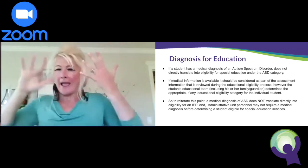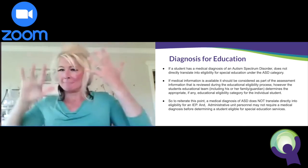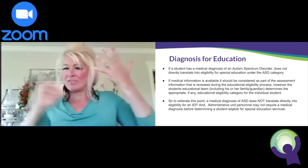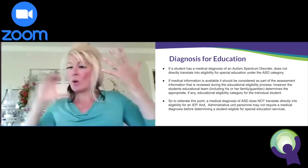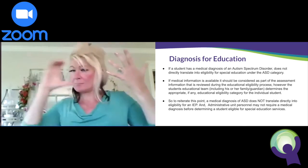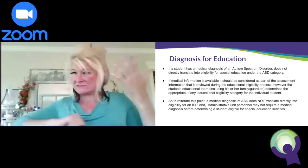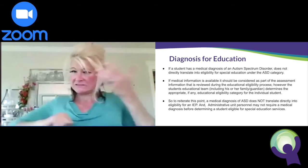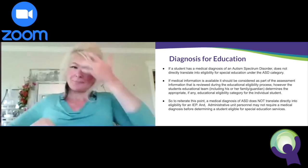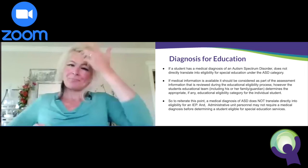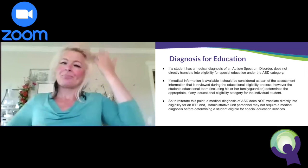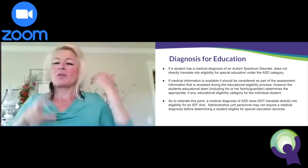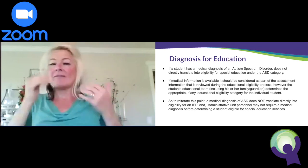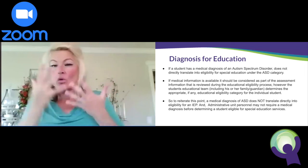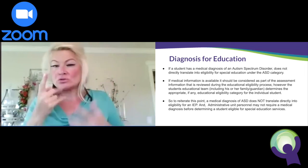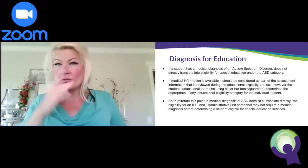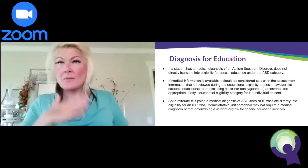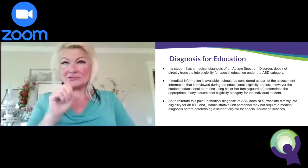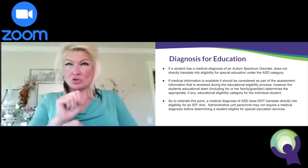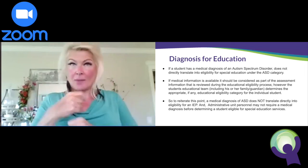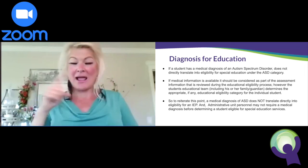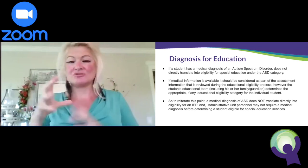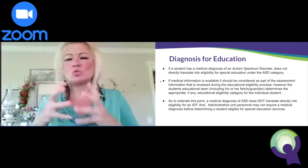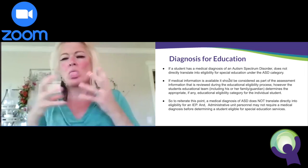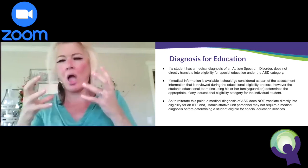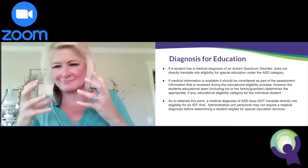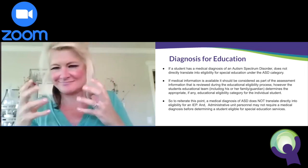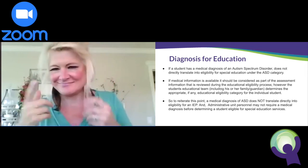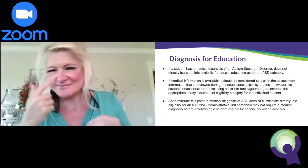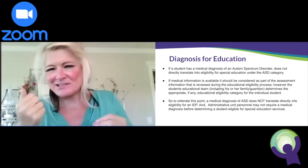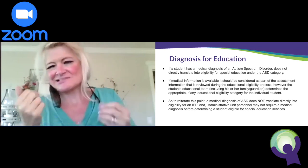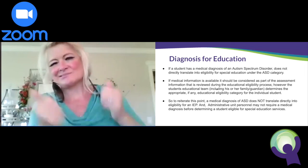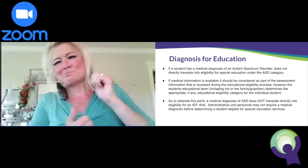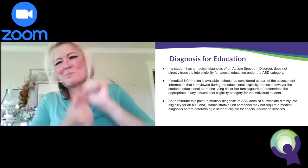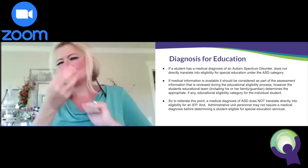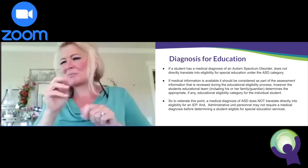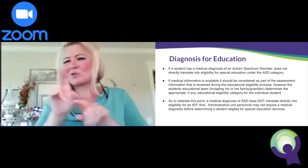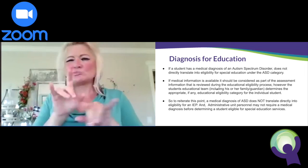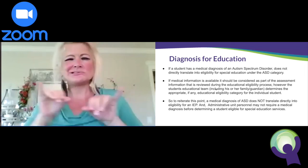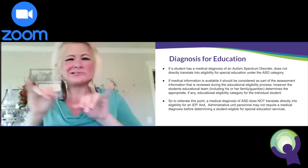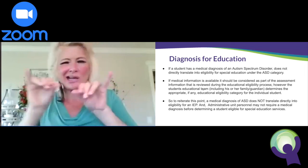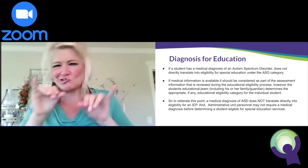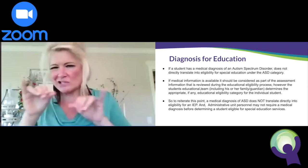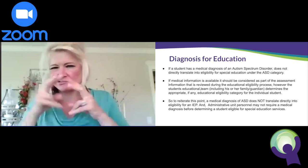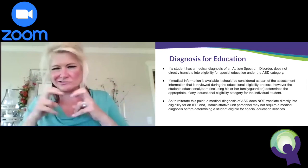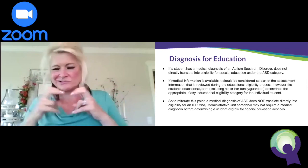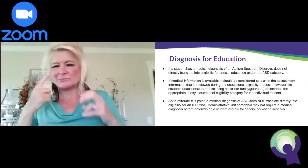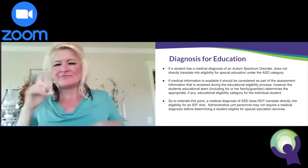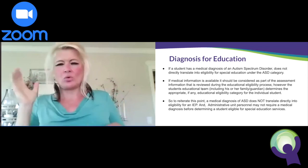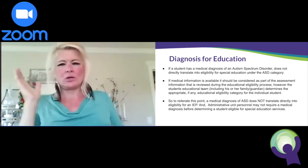maybe find another assessment that would be best for you. Unfortunately, with my job I have to redo a lot of them because a